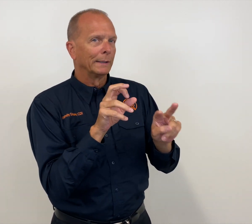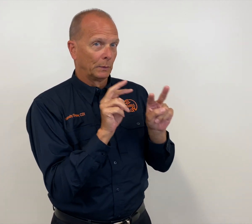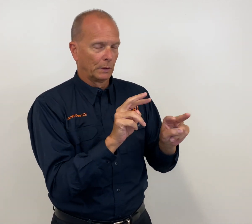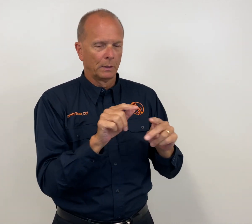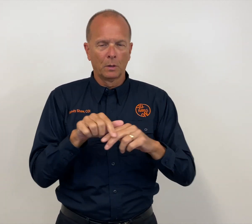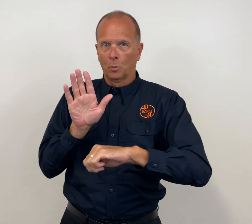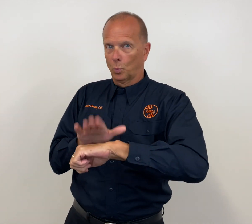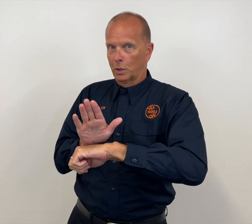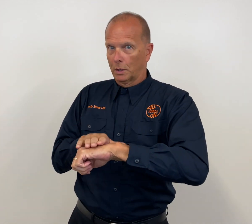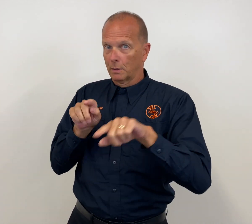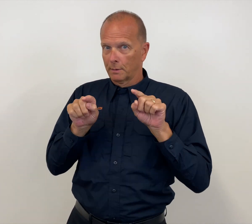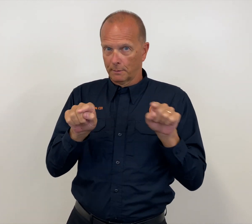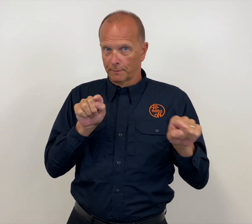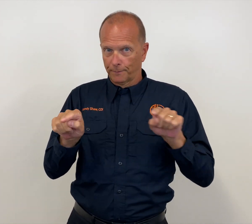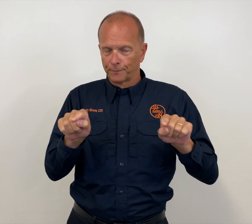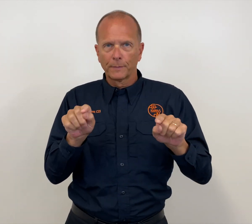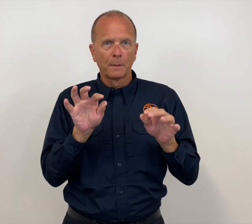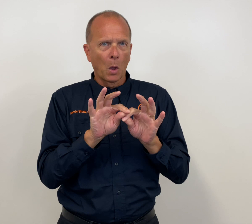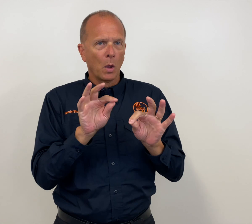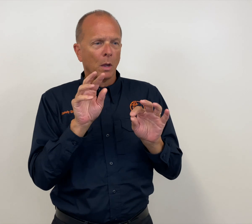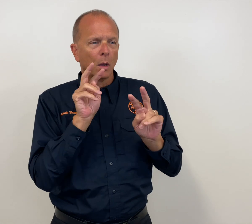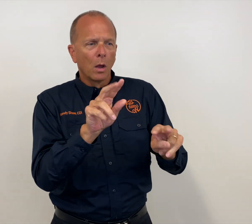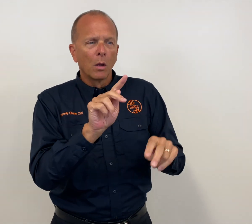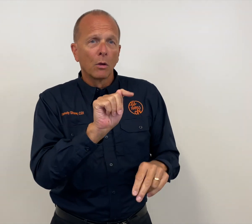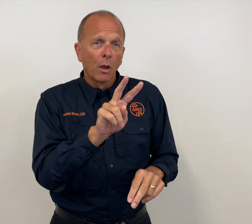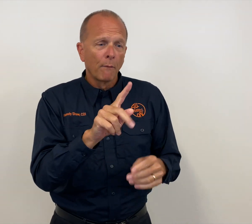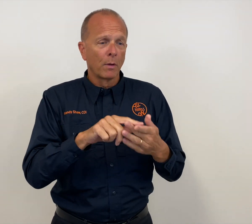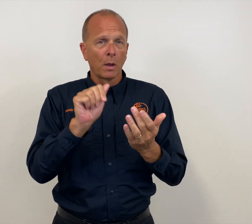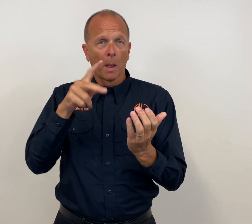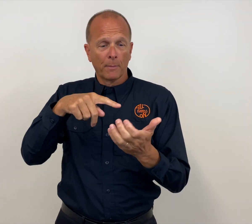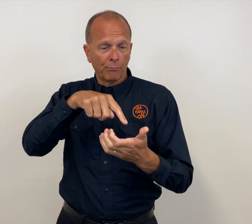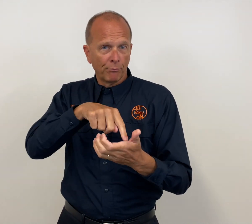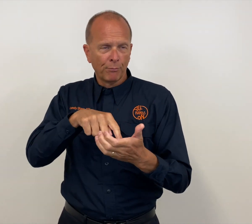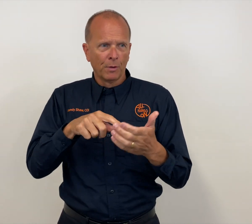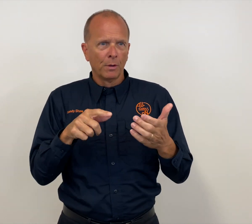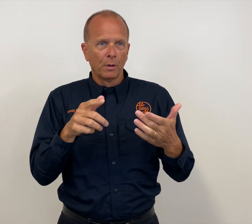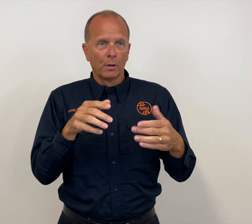the first is a tornado watch and the second is a warning, for a watch it's important